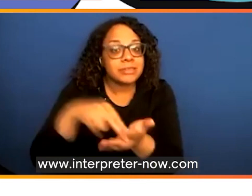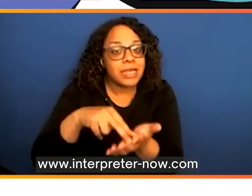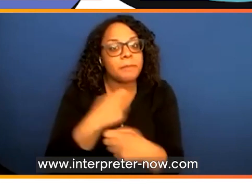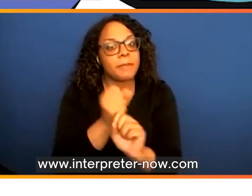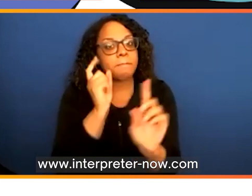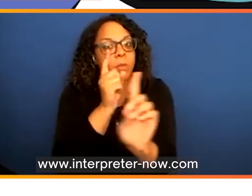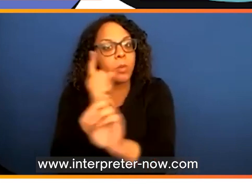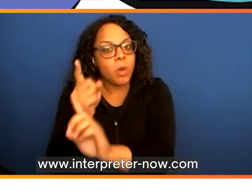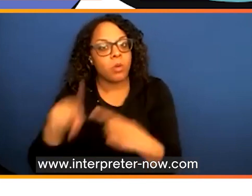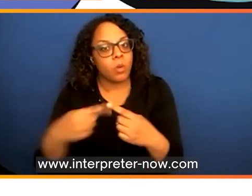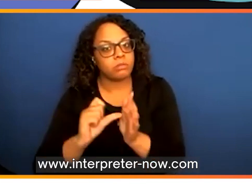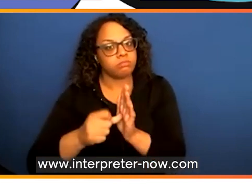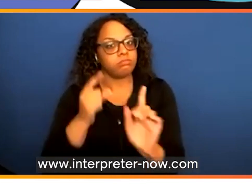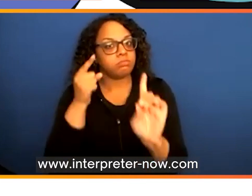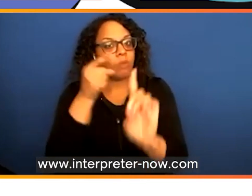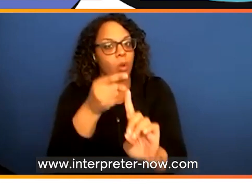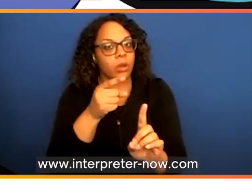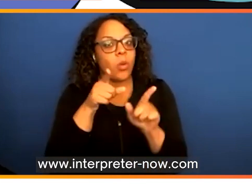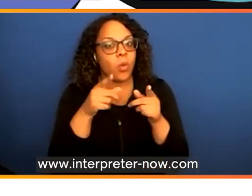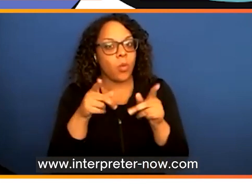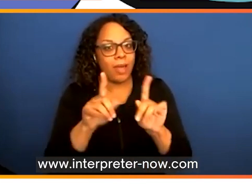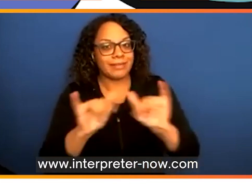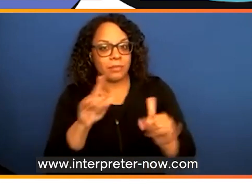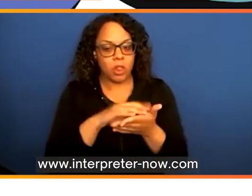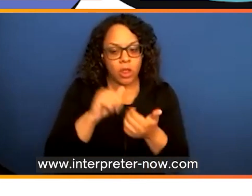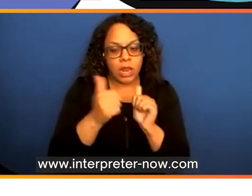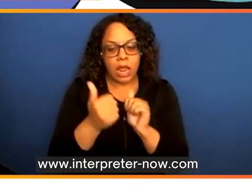and making a point when a point needed to be made, as they were learning how to massage